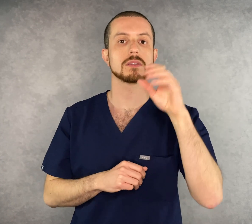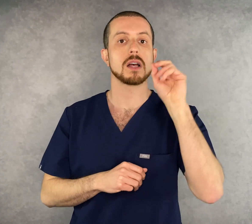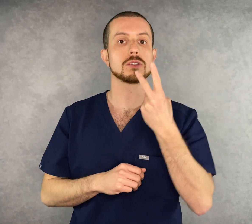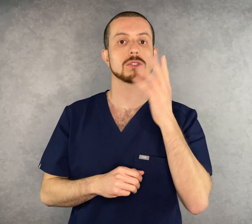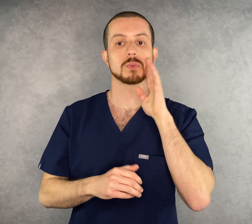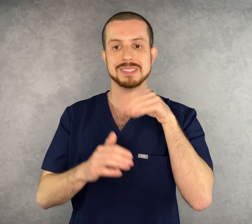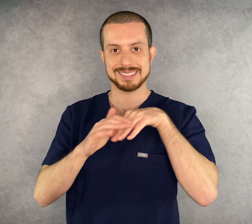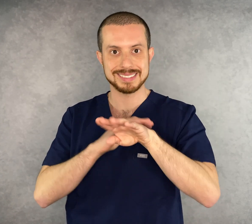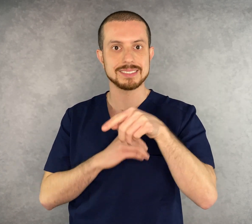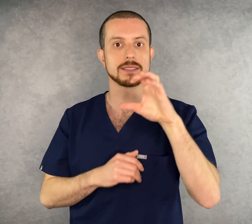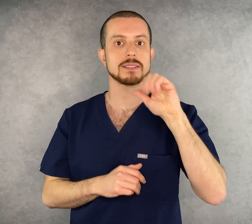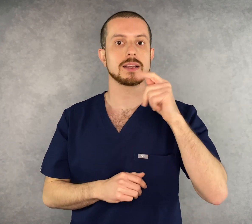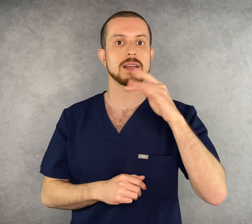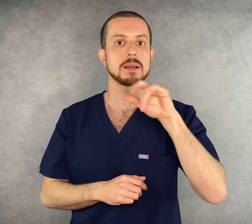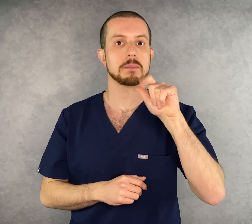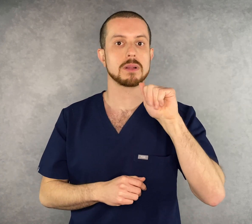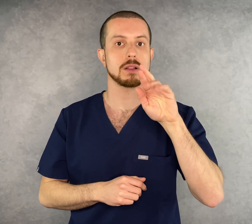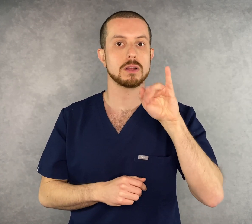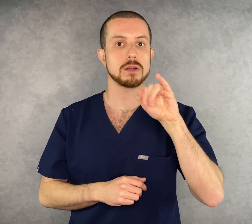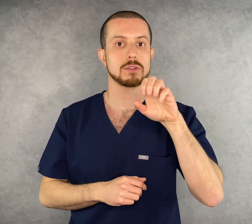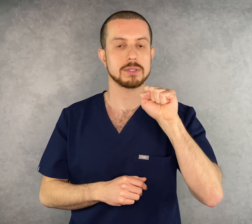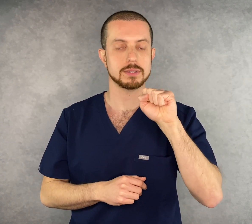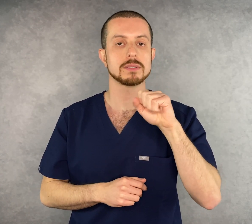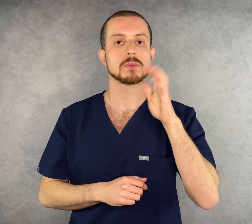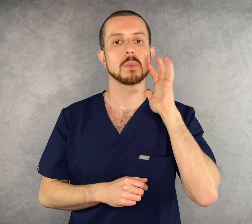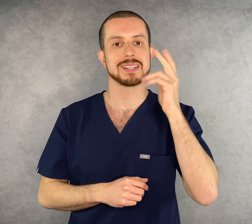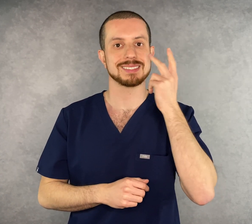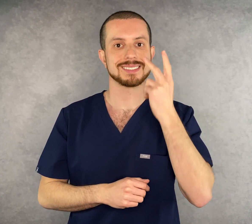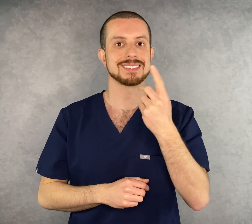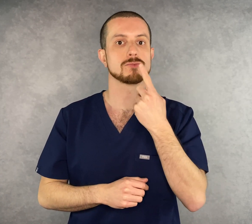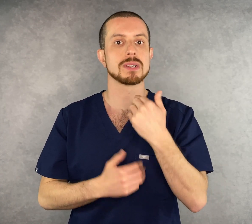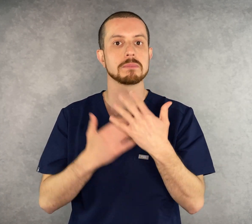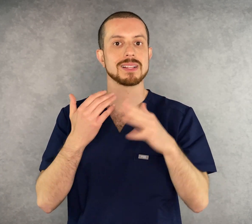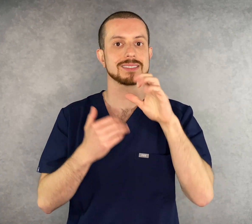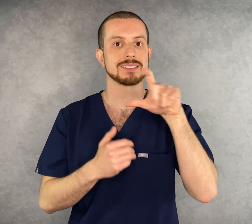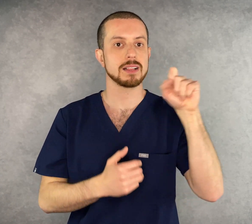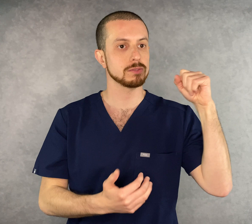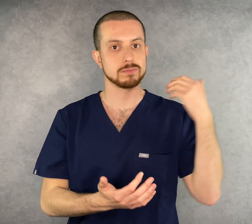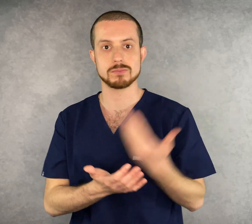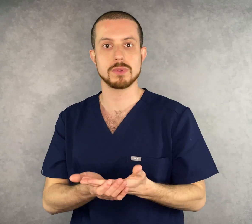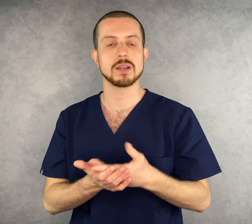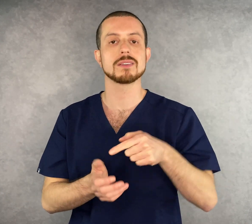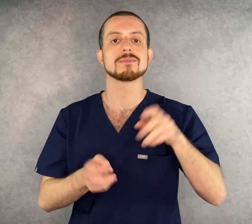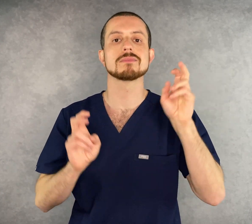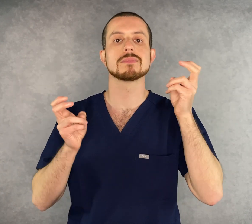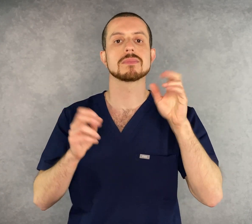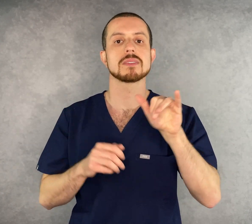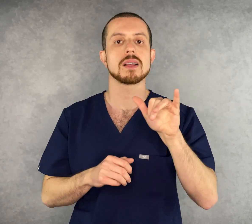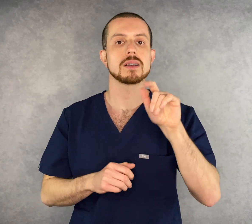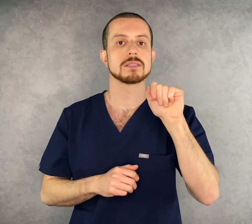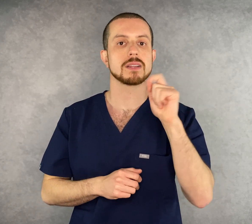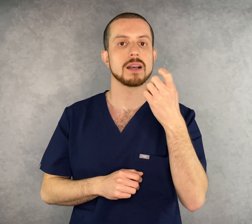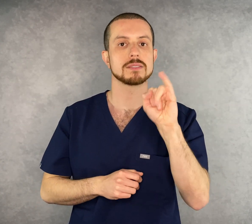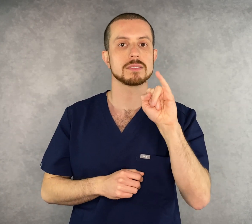Oxygen will enter the capillaries and it will see red blood cells arriving. Red blood cells act like taxis --